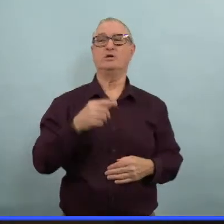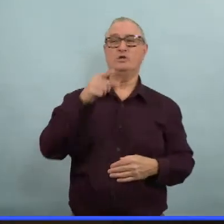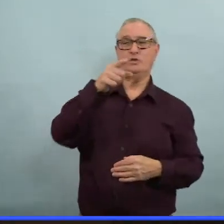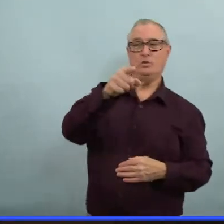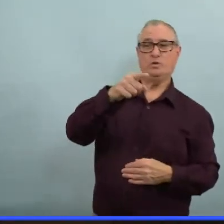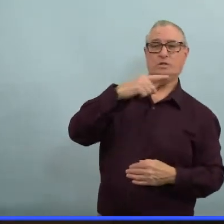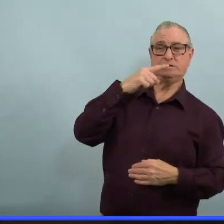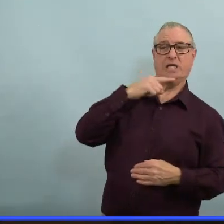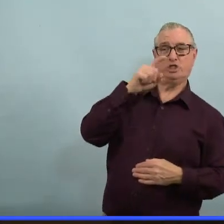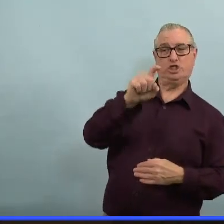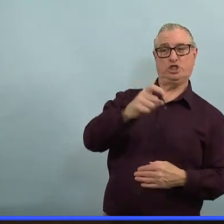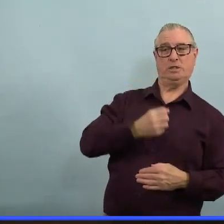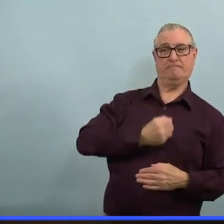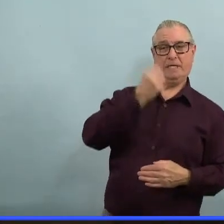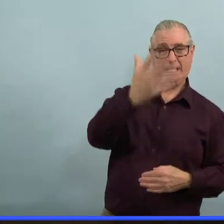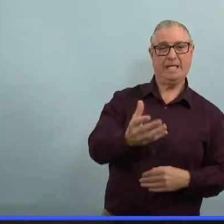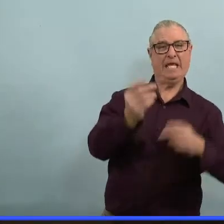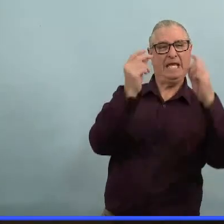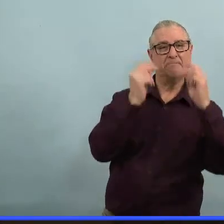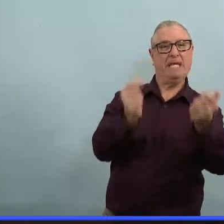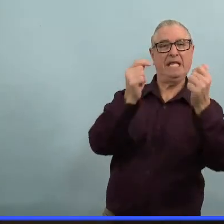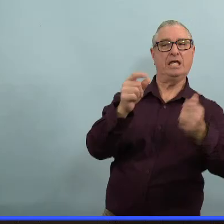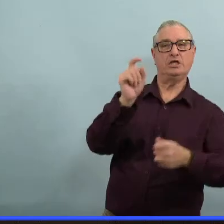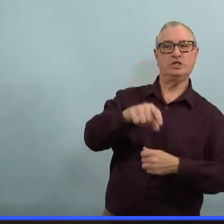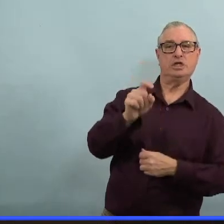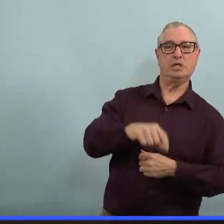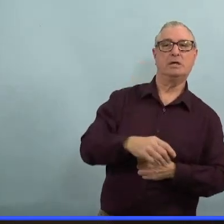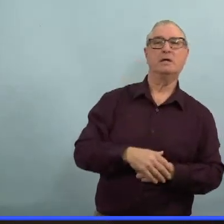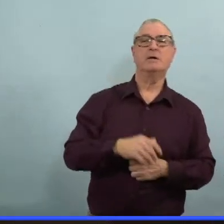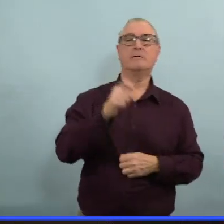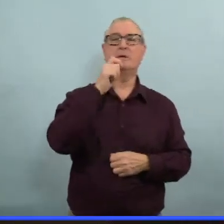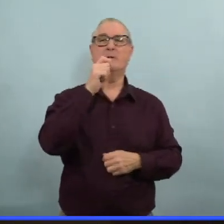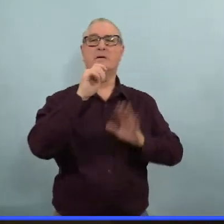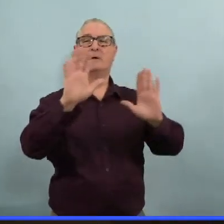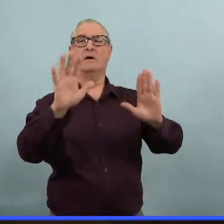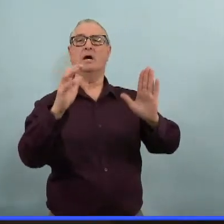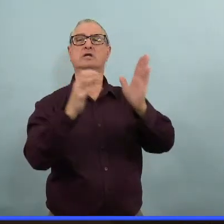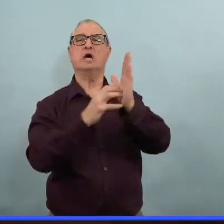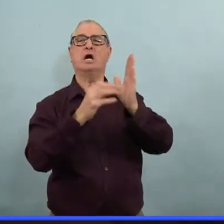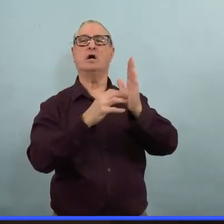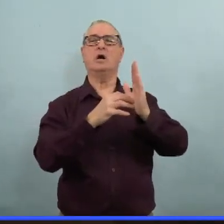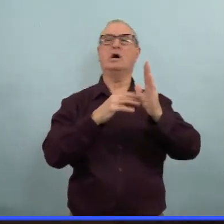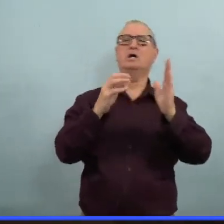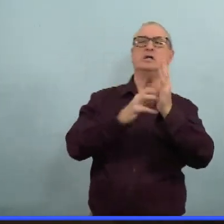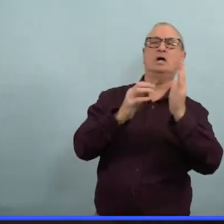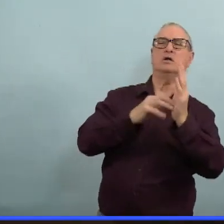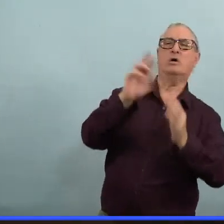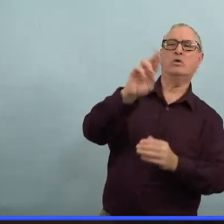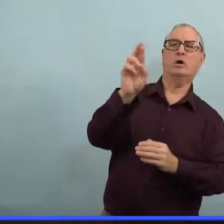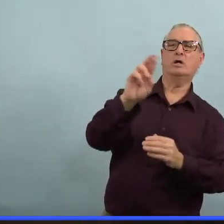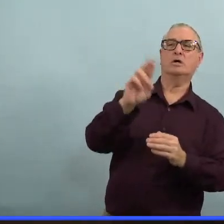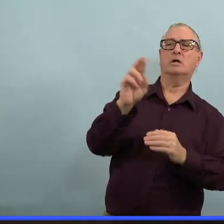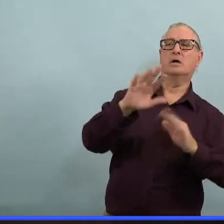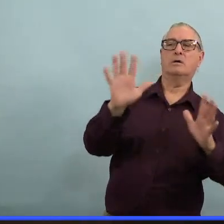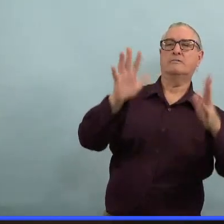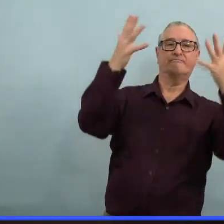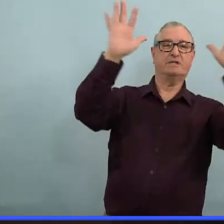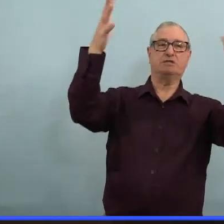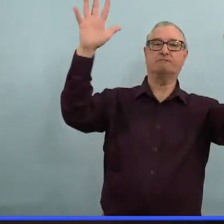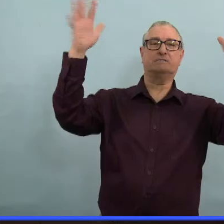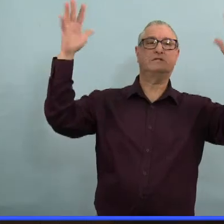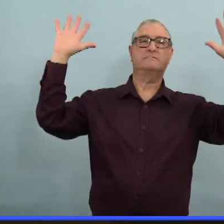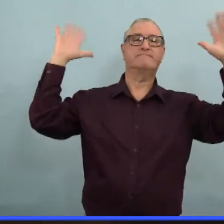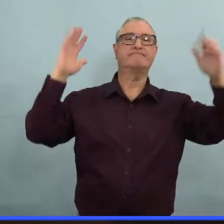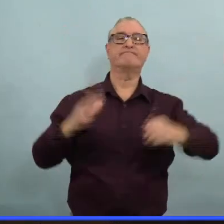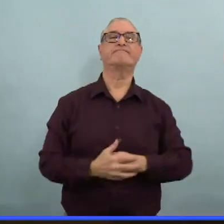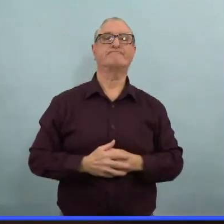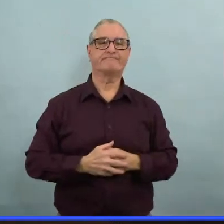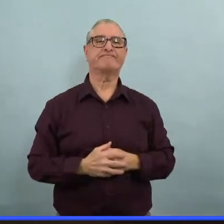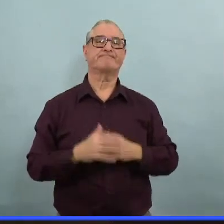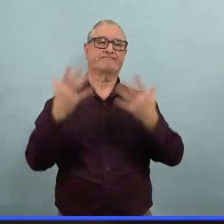answer one more about modeling the way that people want you guys to go oh we can okay no problem